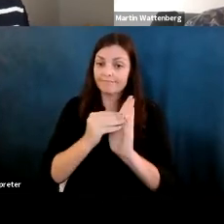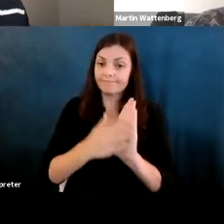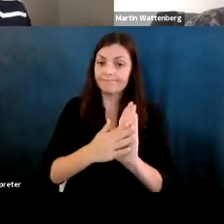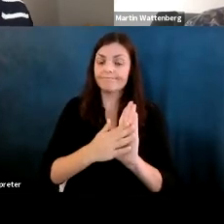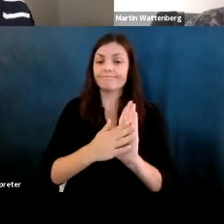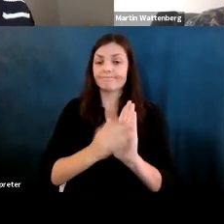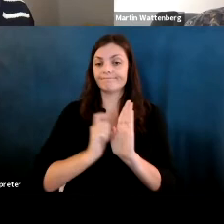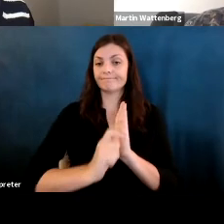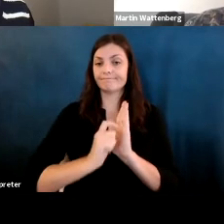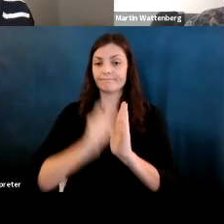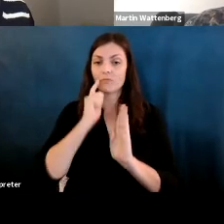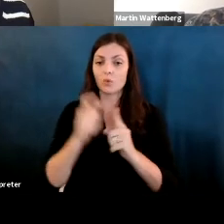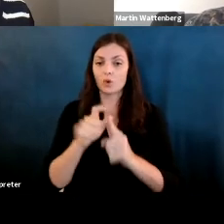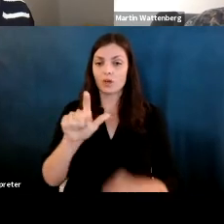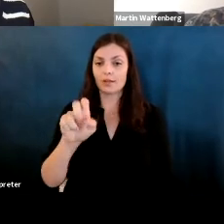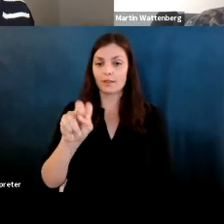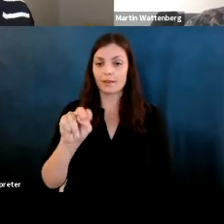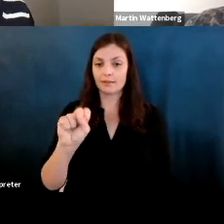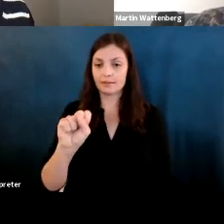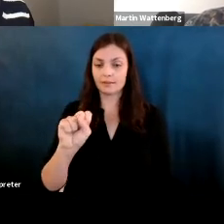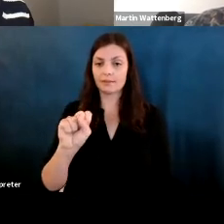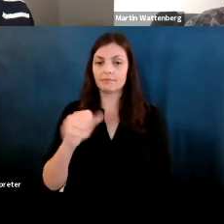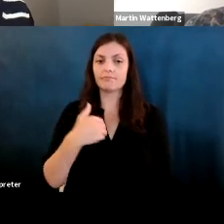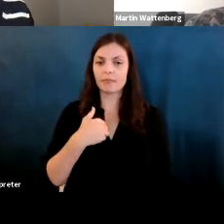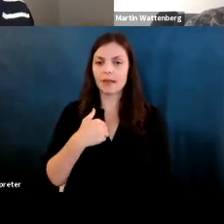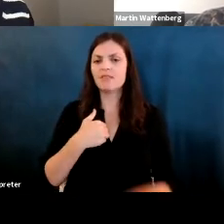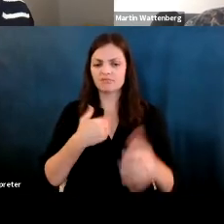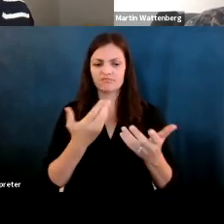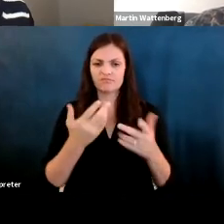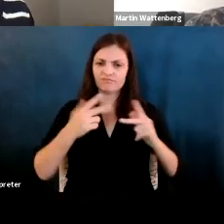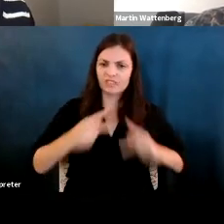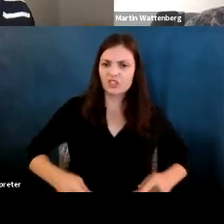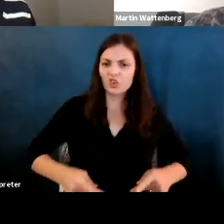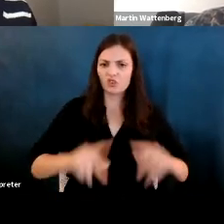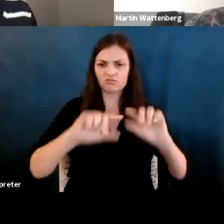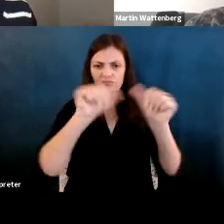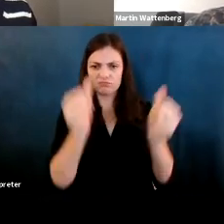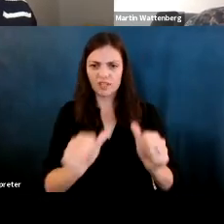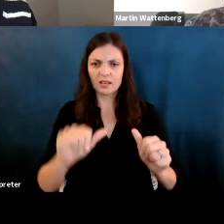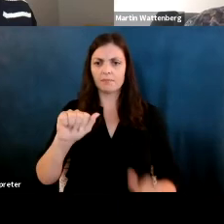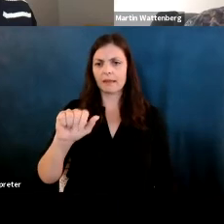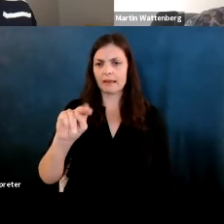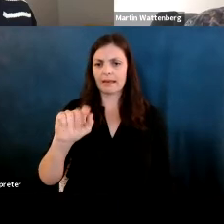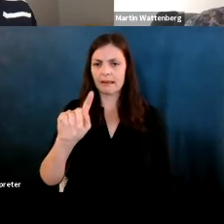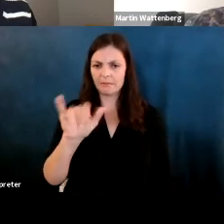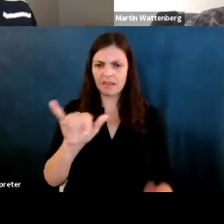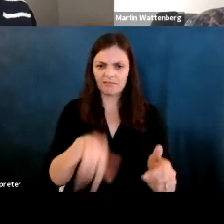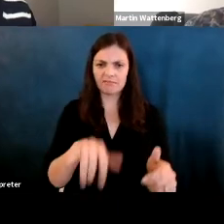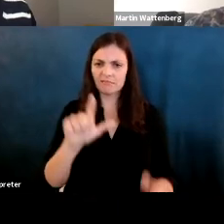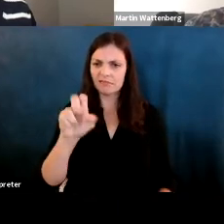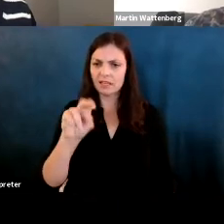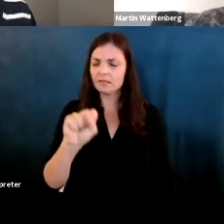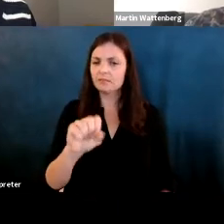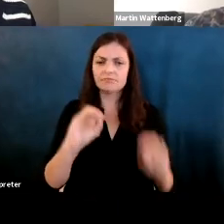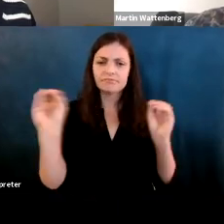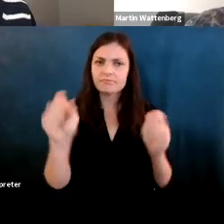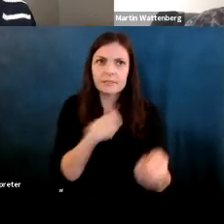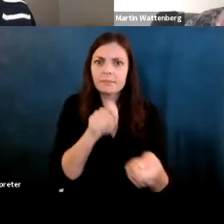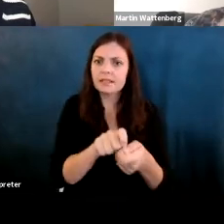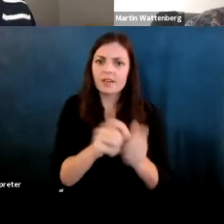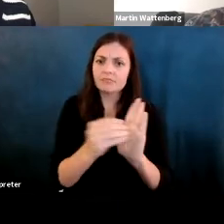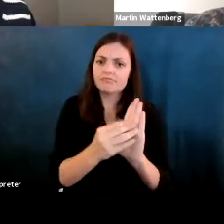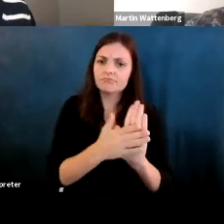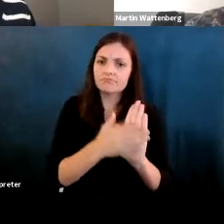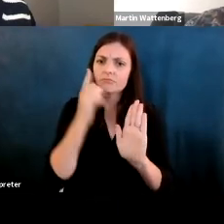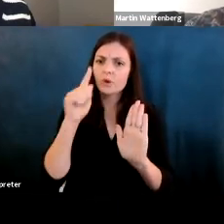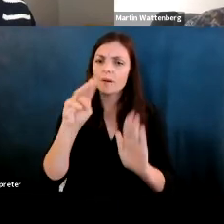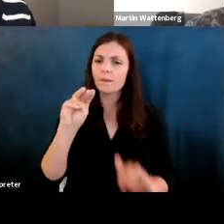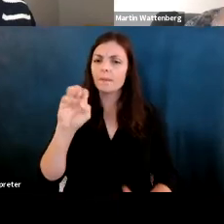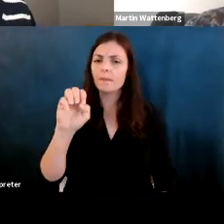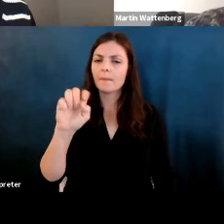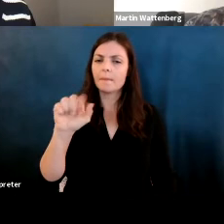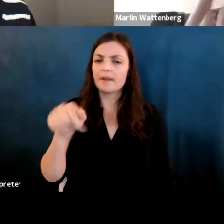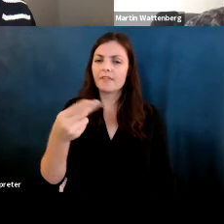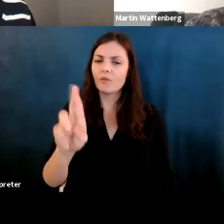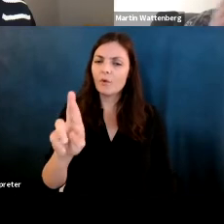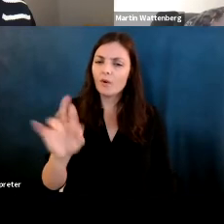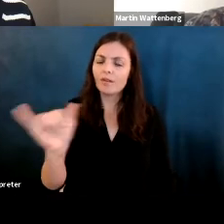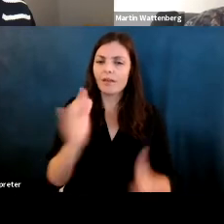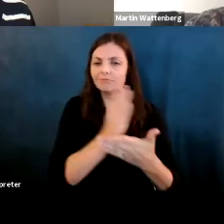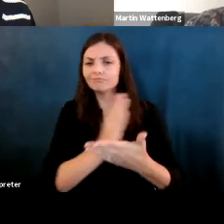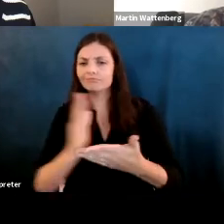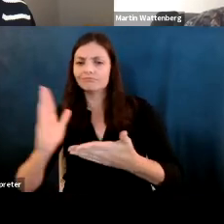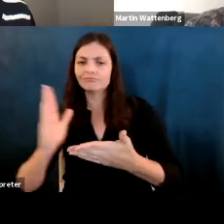Martin Wattenberg: For the word loans and it's got the anatomy it's got the physics, all the things we talk it seemed there, but there was no specific entry for the metaphor, there was no sliding scale from real artificial.